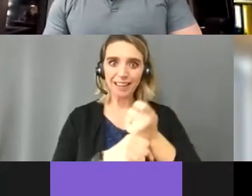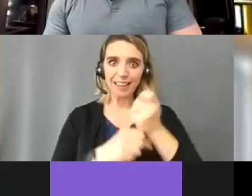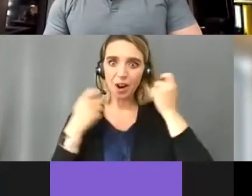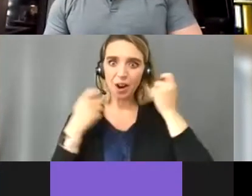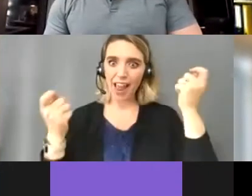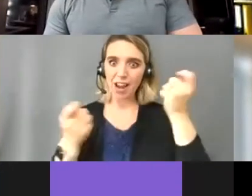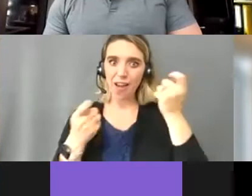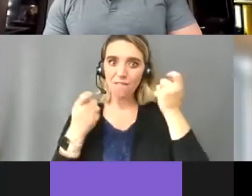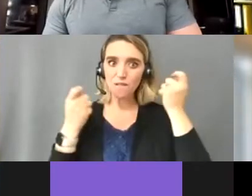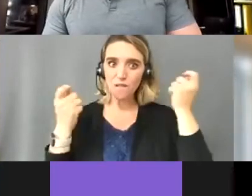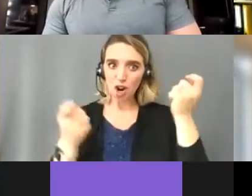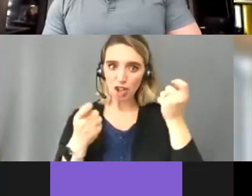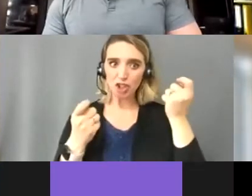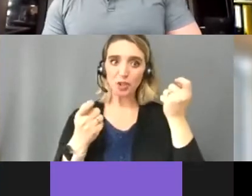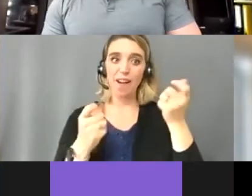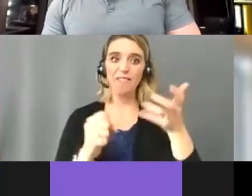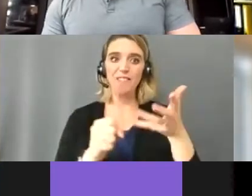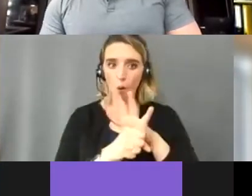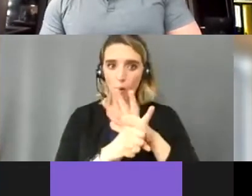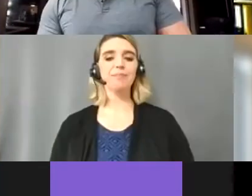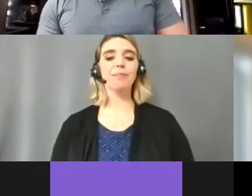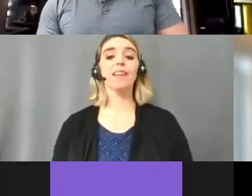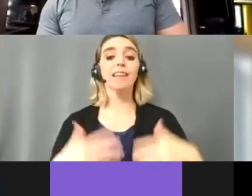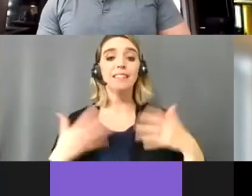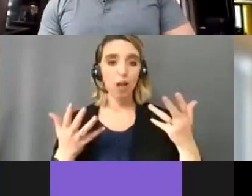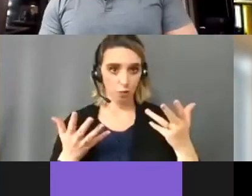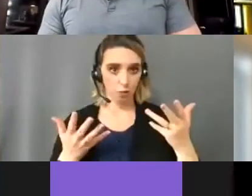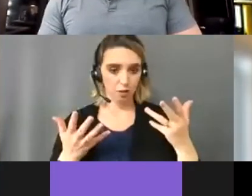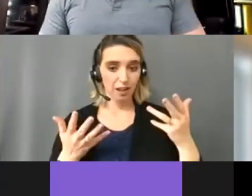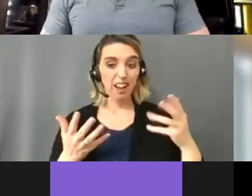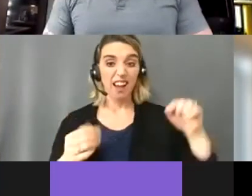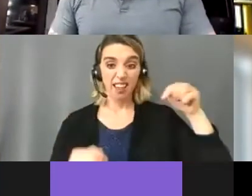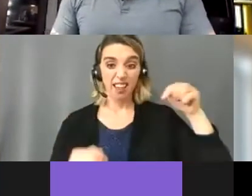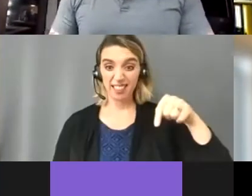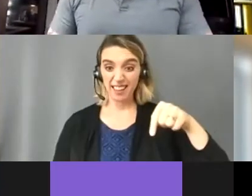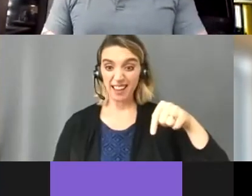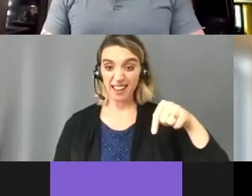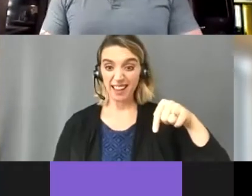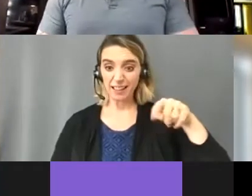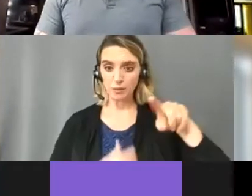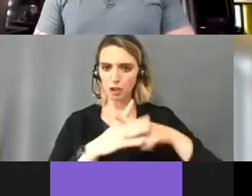of the COVID Advocacy Exchange. We started this session a year ago in May